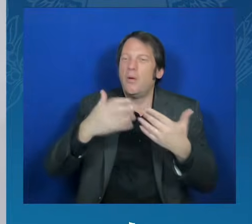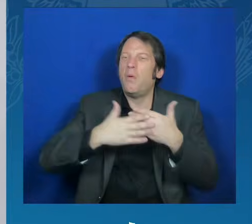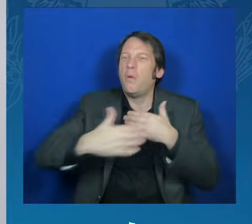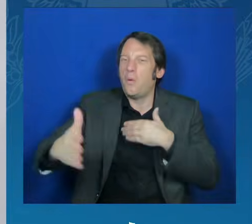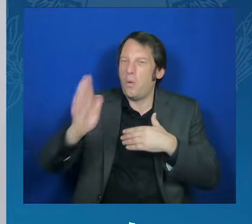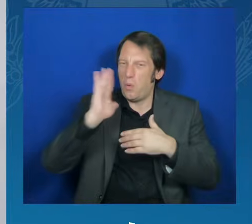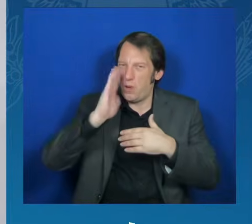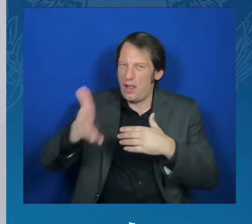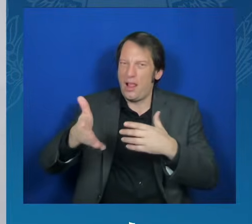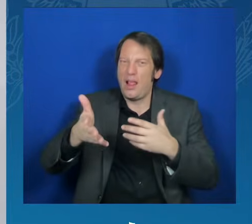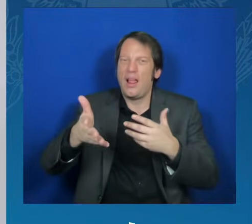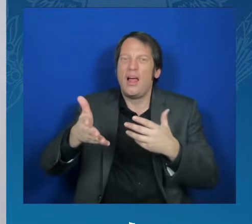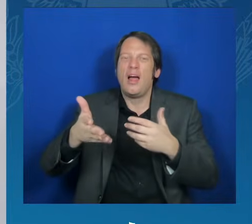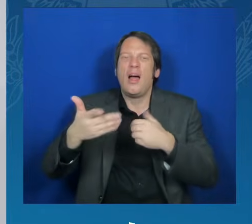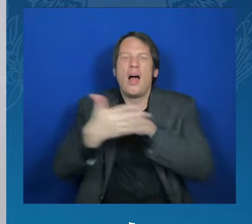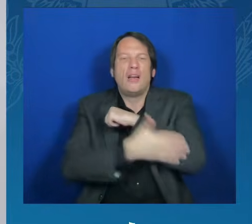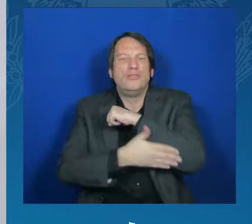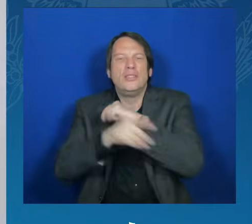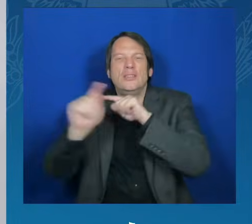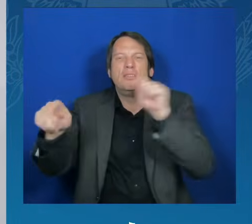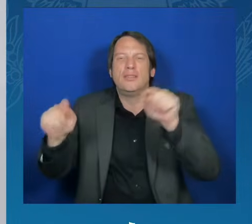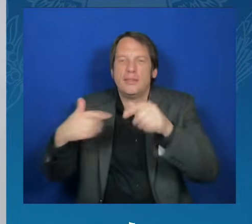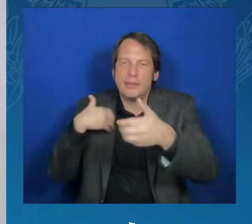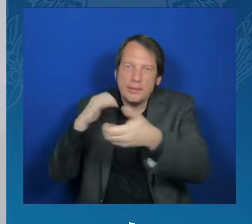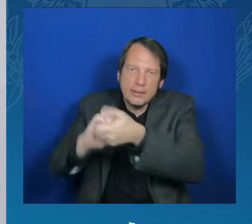will be critically important -- critically important.